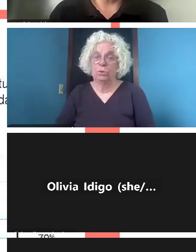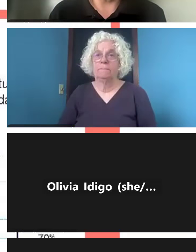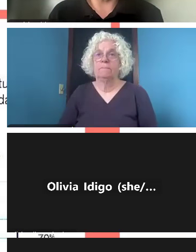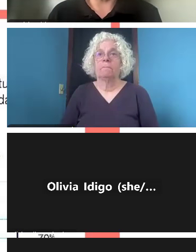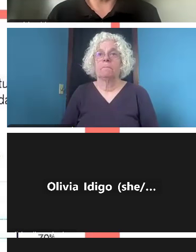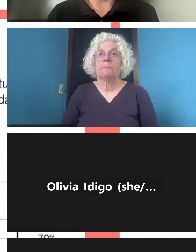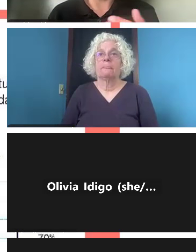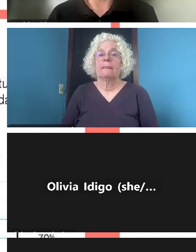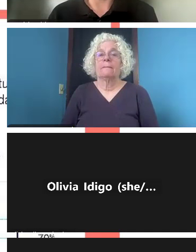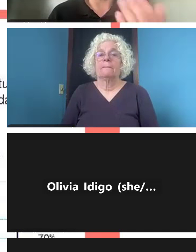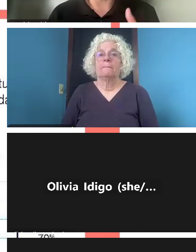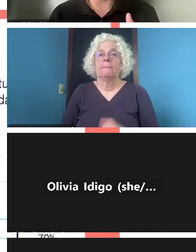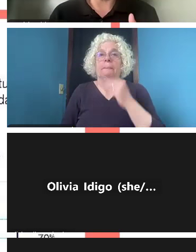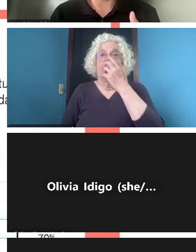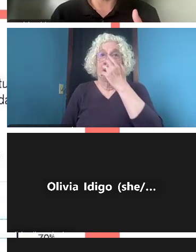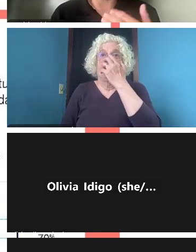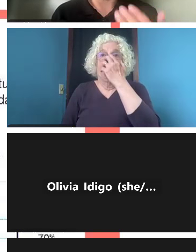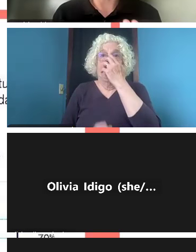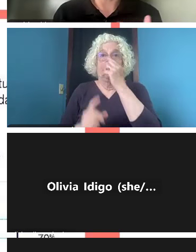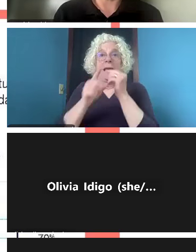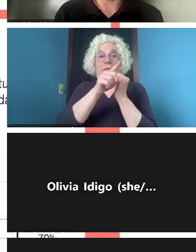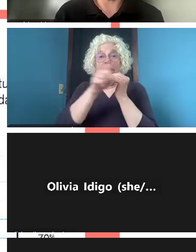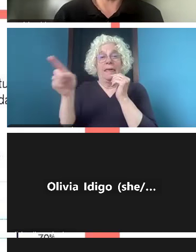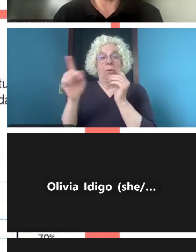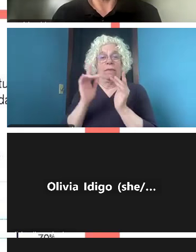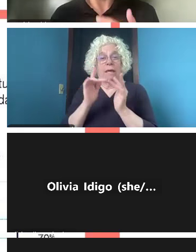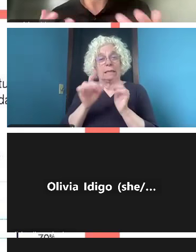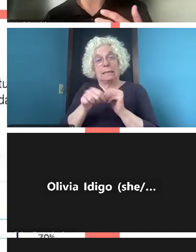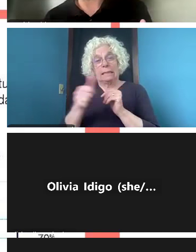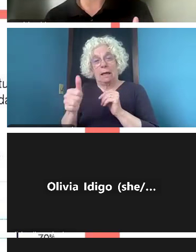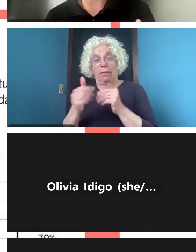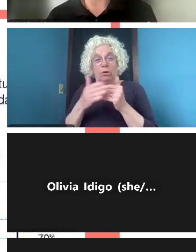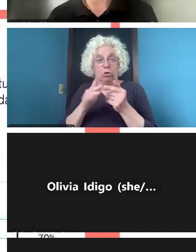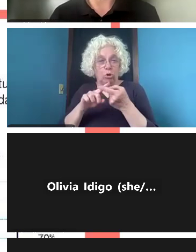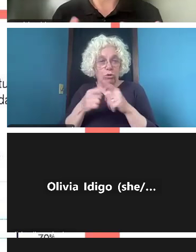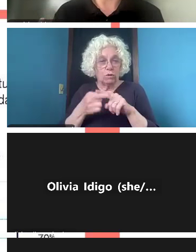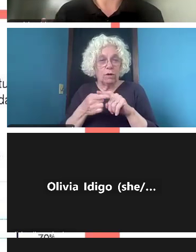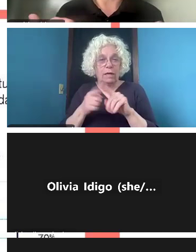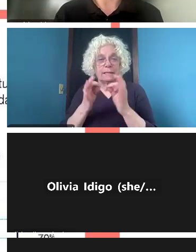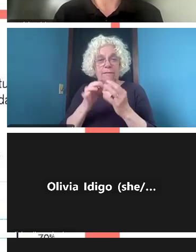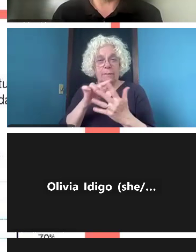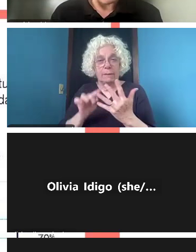Now, you're going to see a few things here on contacting other close friends or other family members.